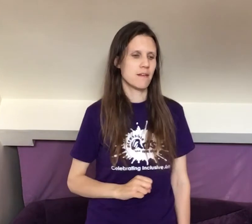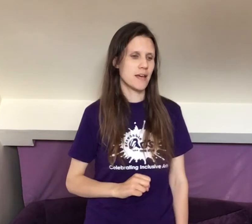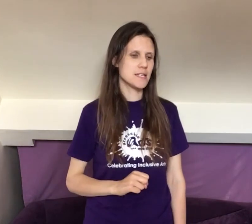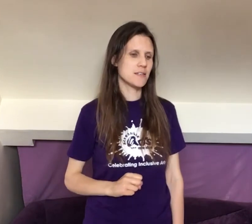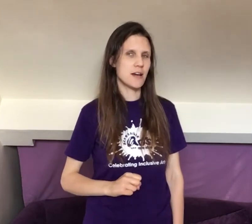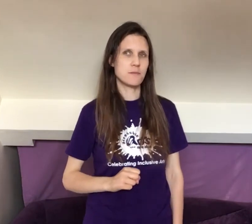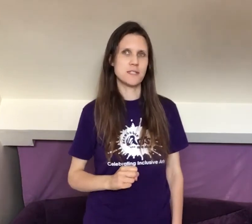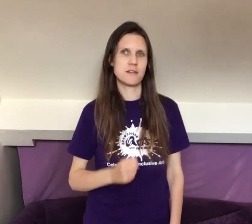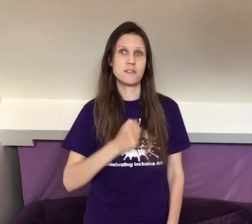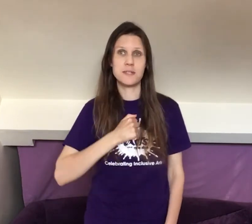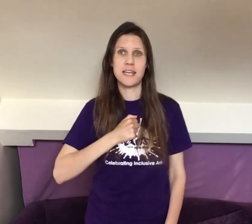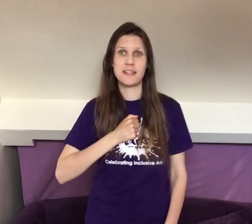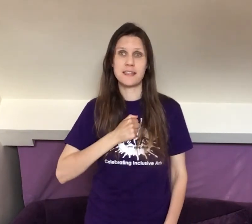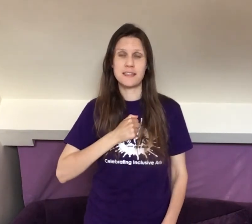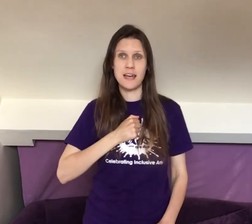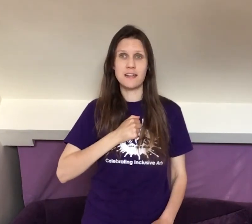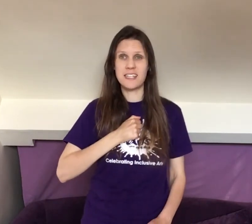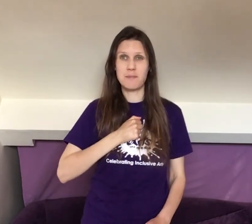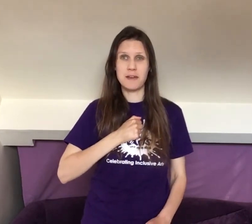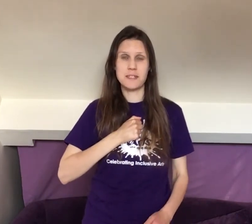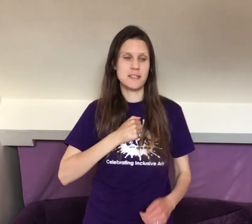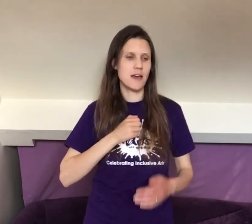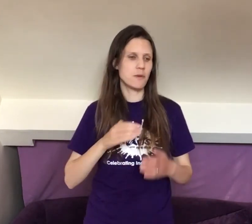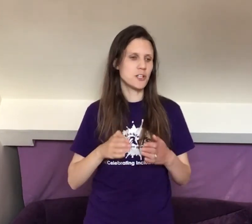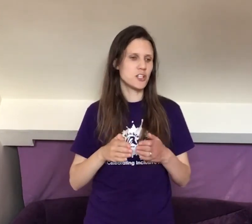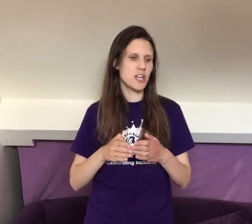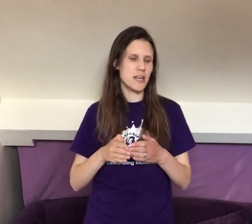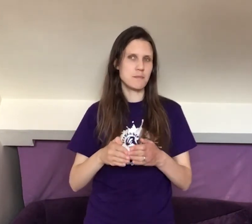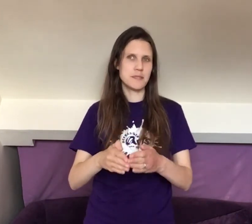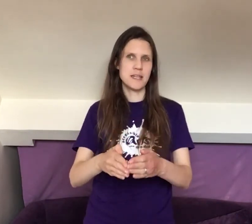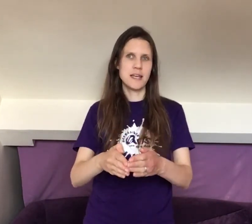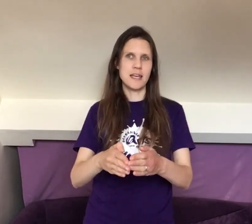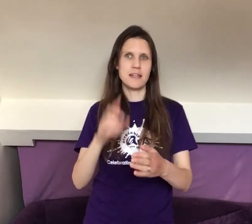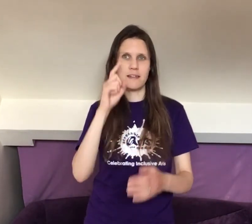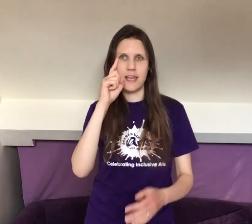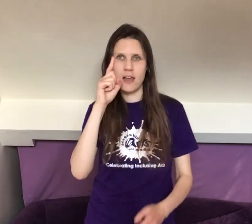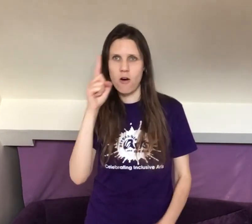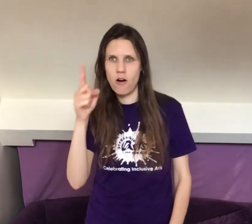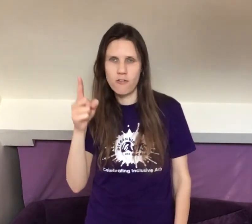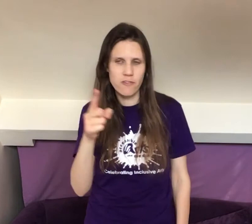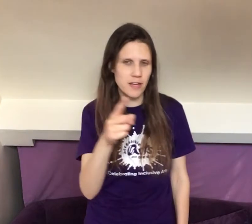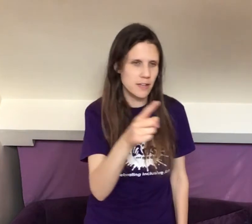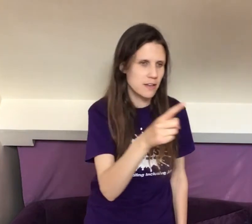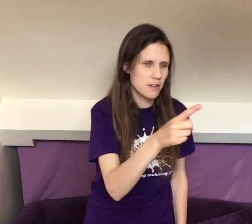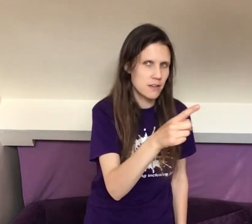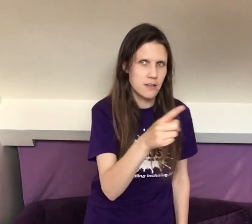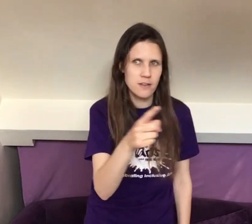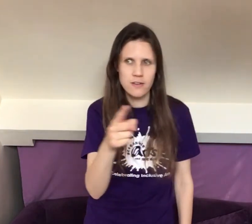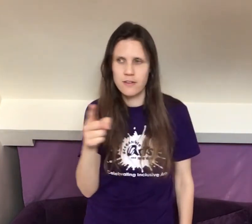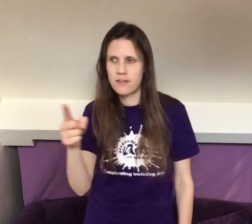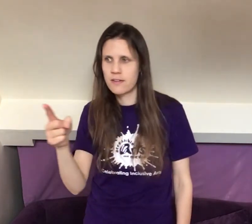OK, so that was, I’ll do it again, that little bit was there were ships in the offing.